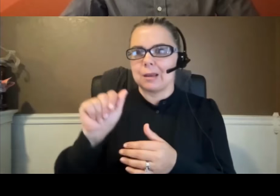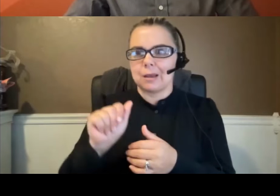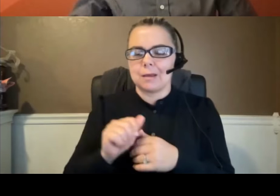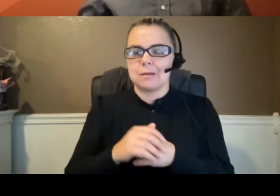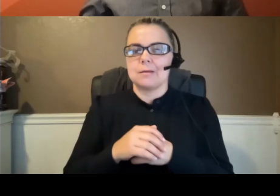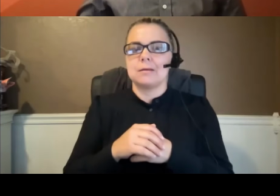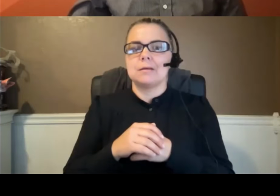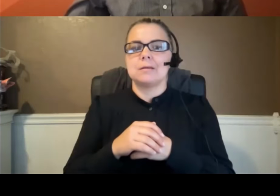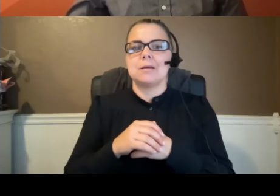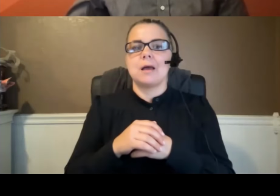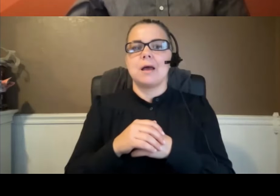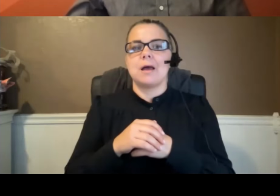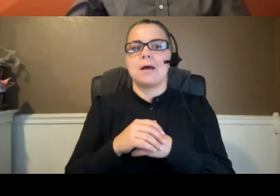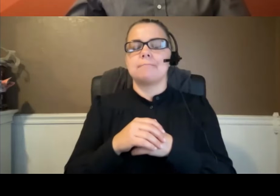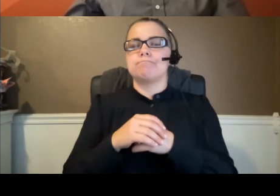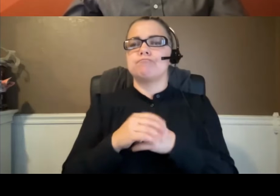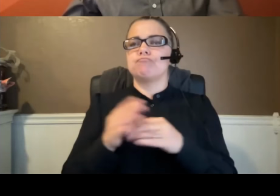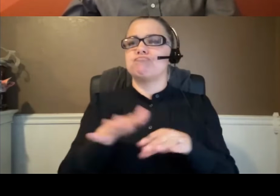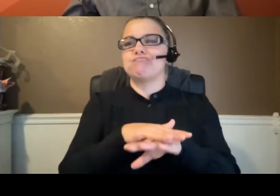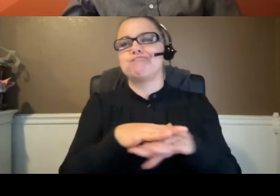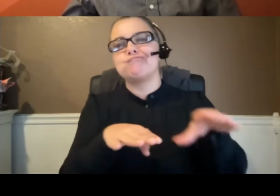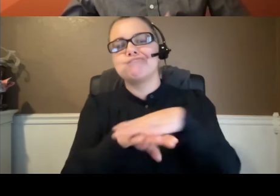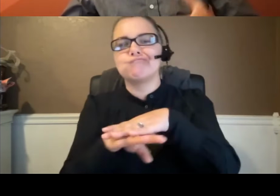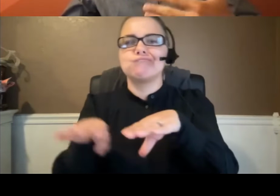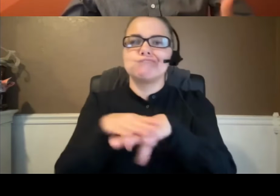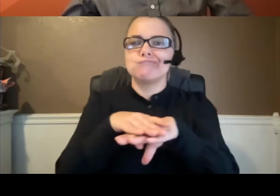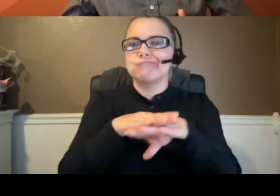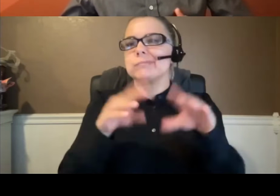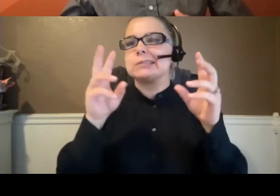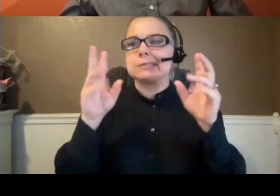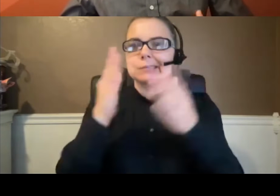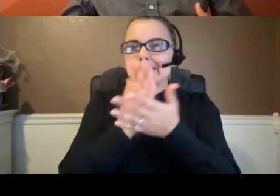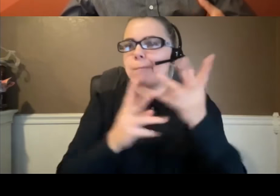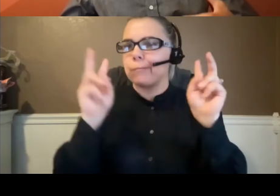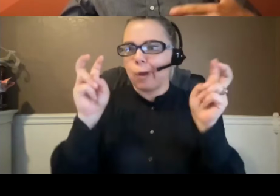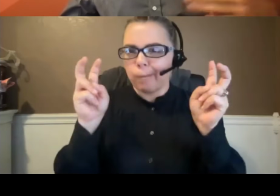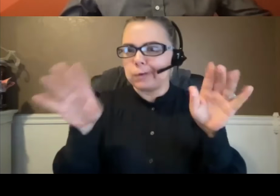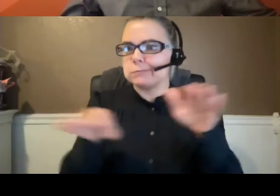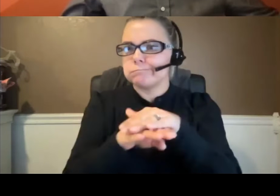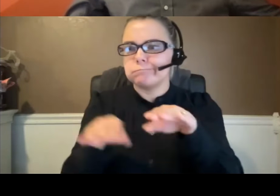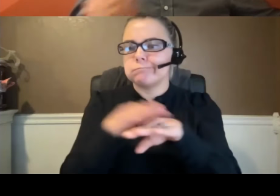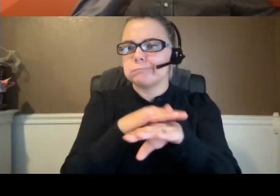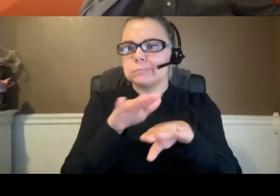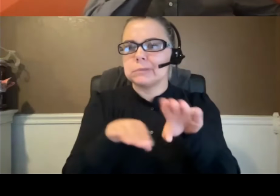topics. The issue with a lot of the things presented here are either a) they're bad as